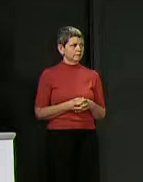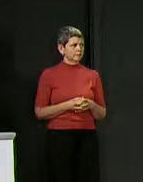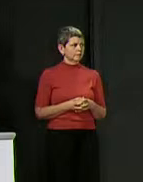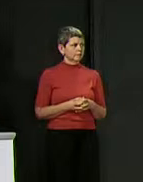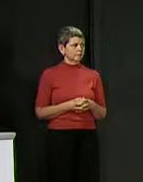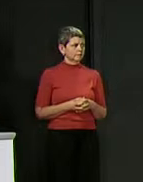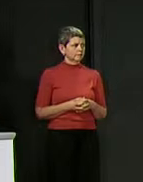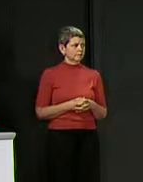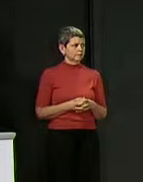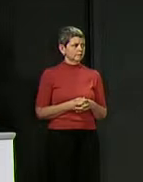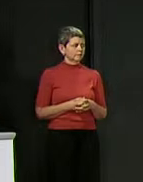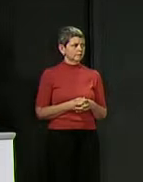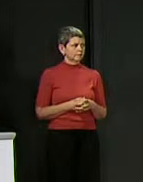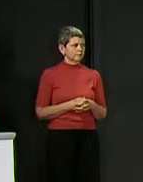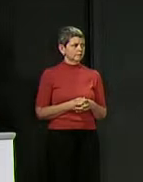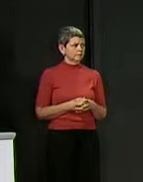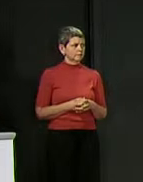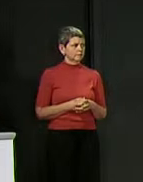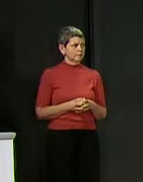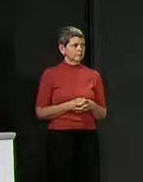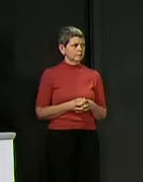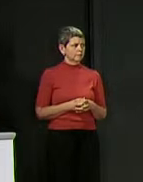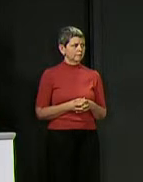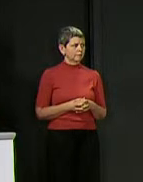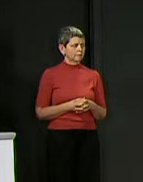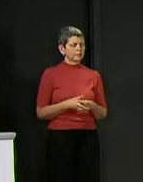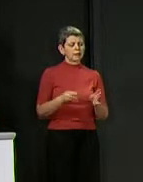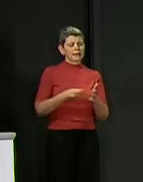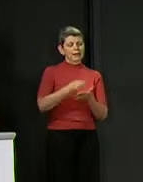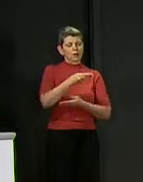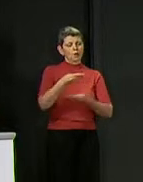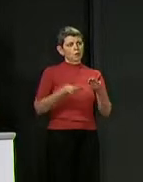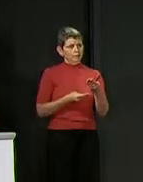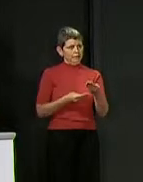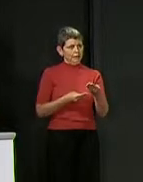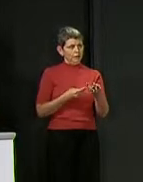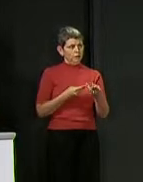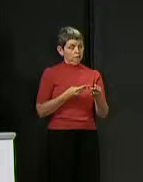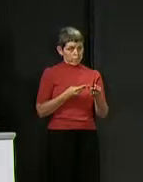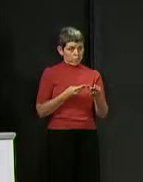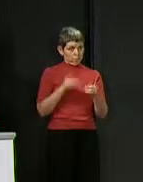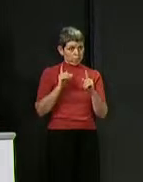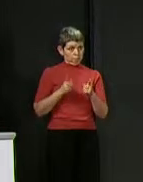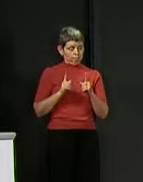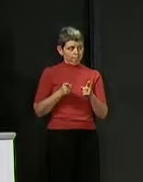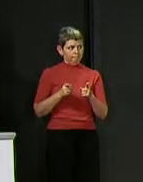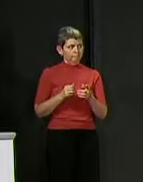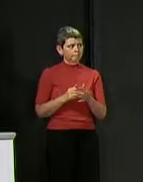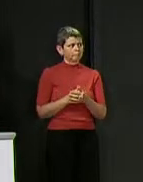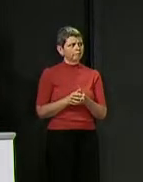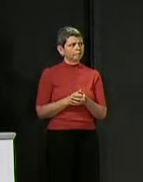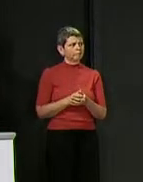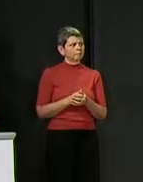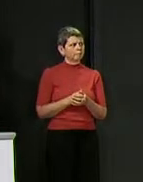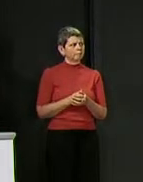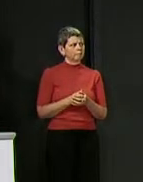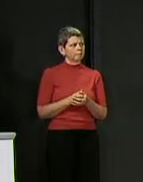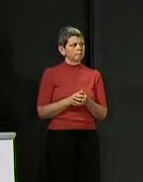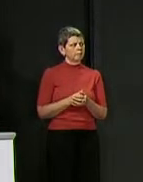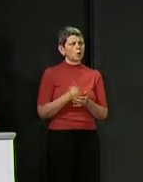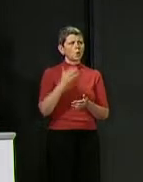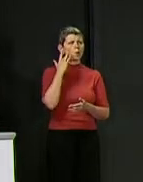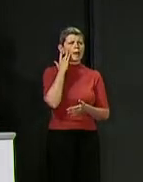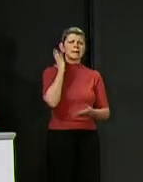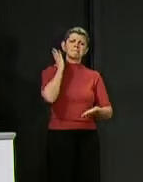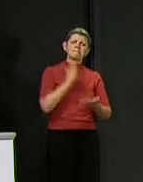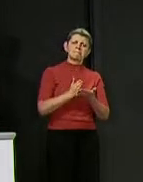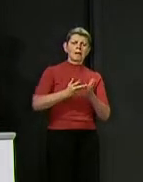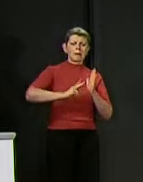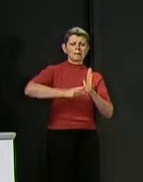various reports we keep getting on the economy, how soon can we expect a firm plan of action,